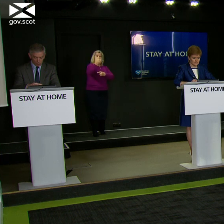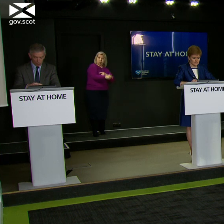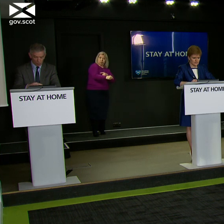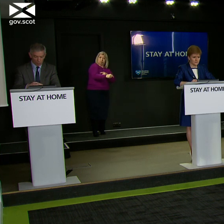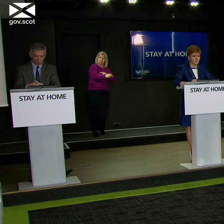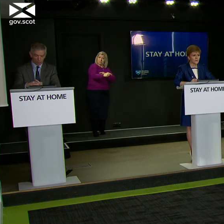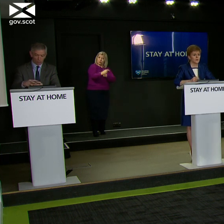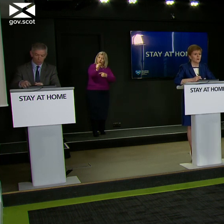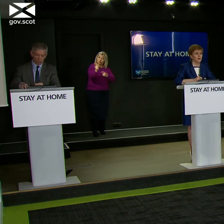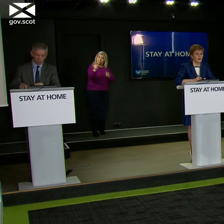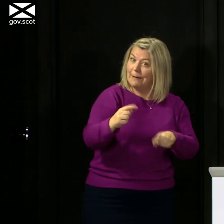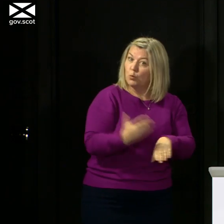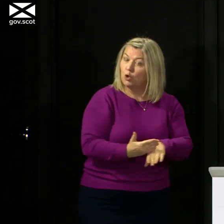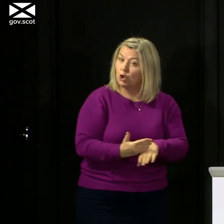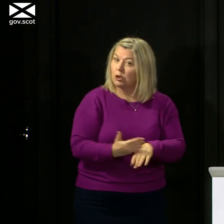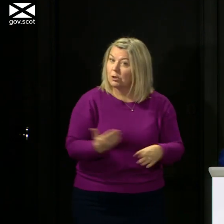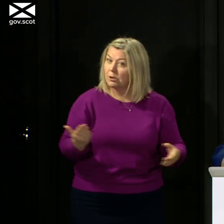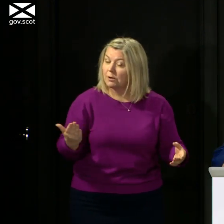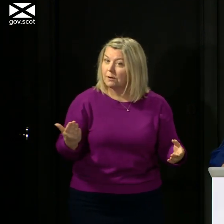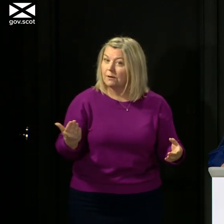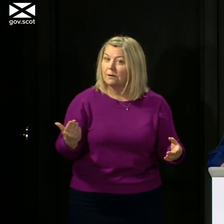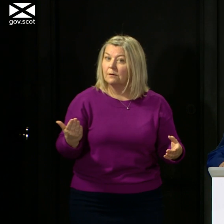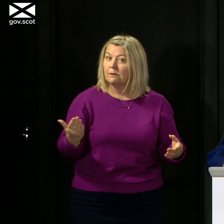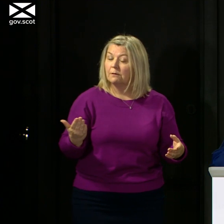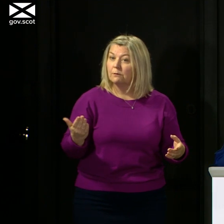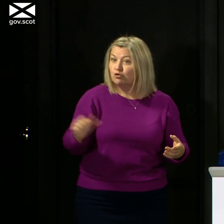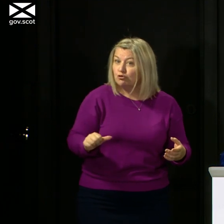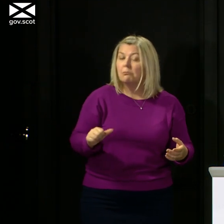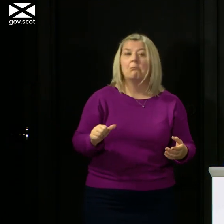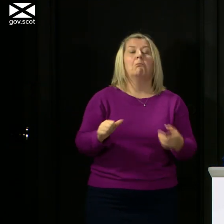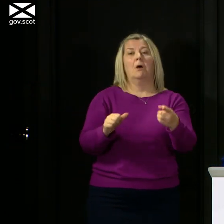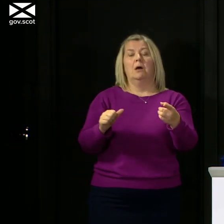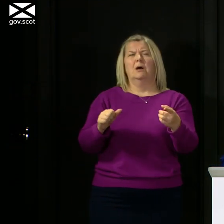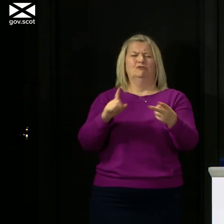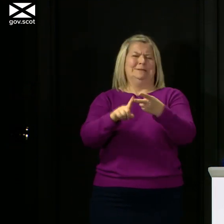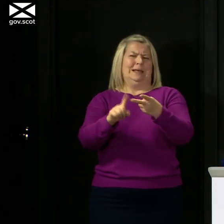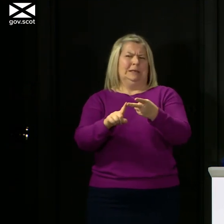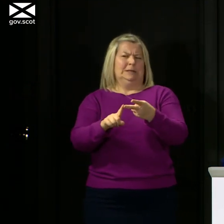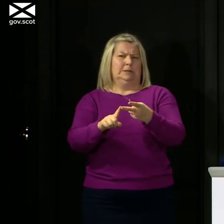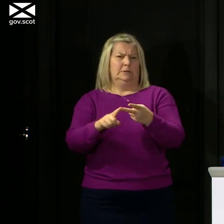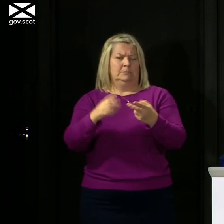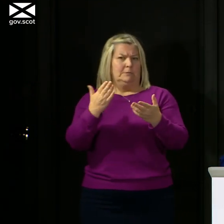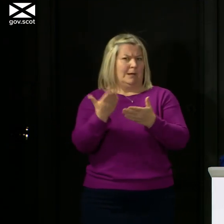I'll come on to the second point. I don't know what the Secretary of State is basing